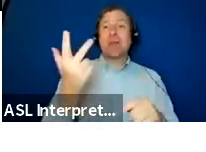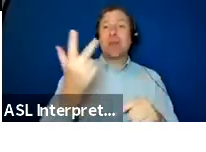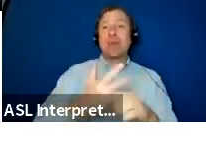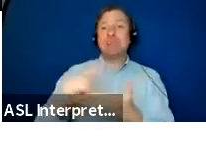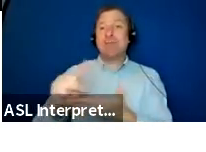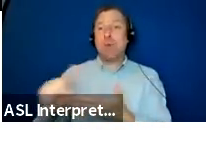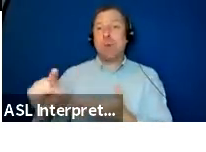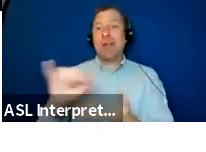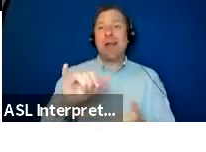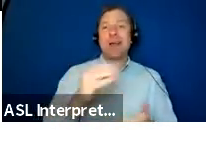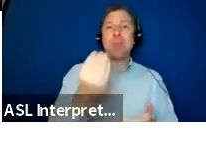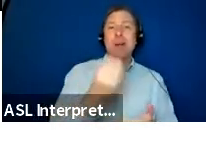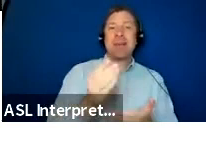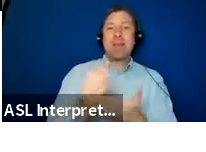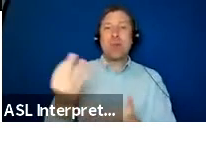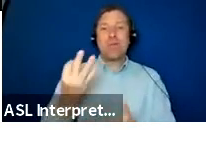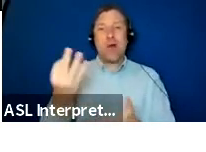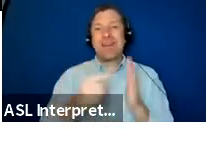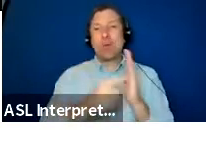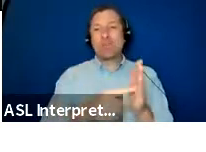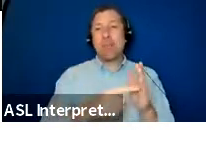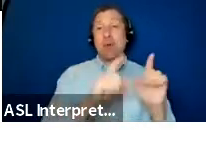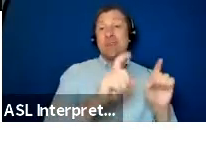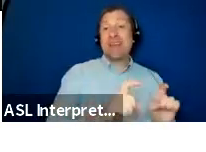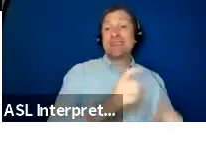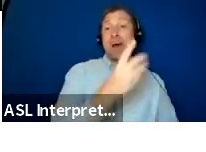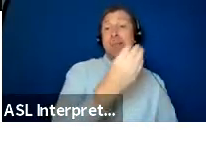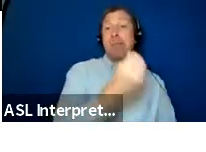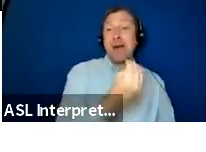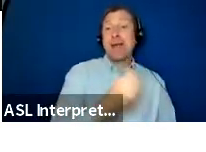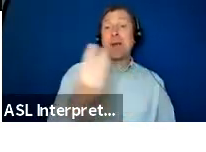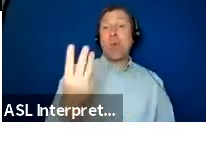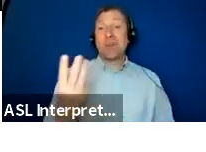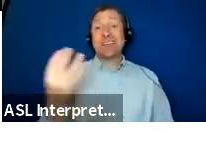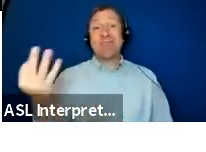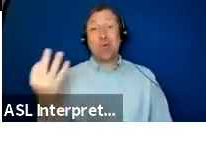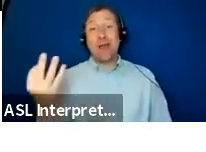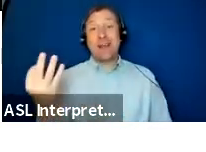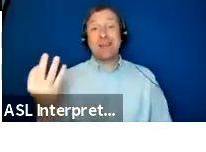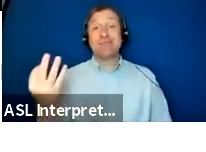Monday through Friday schedule, and you're being tested on Monday, Wednesday, and Friday at the close of work. Then on your way out, when you check out,